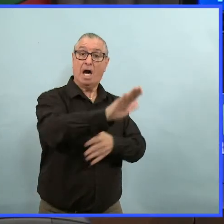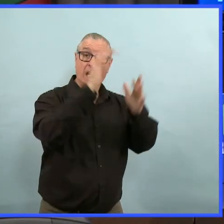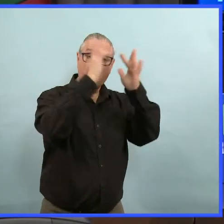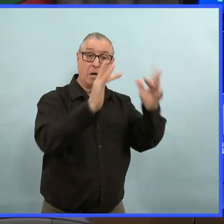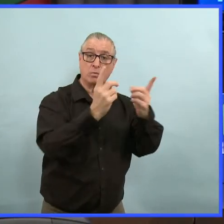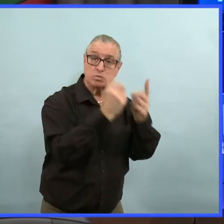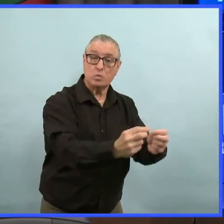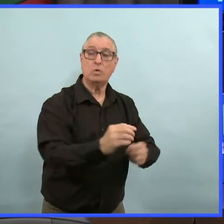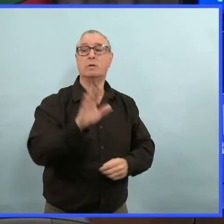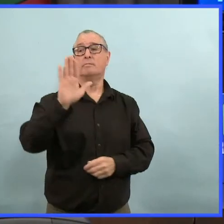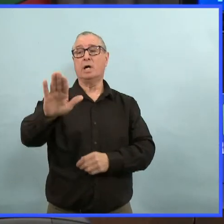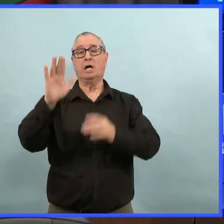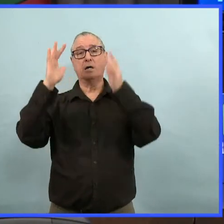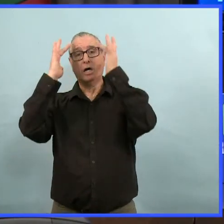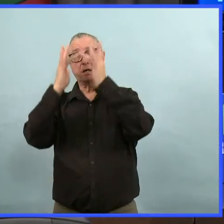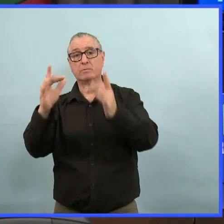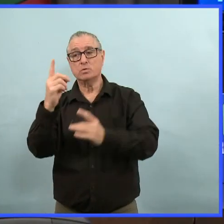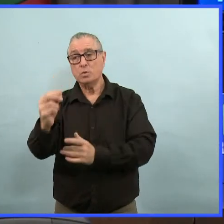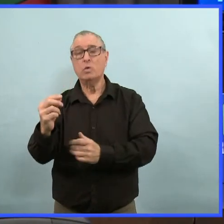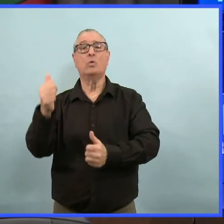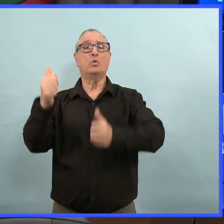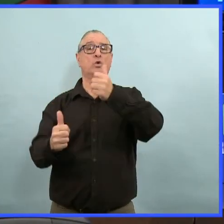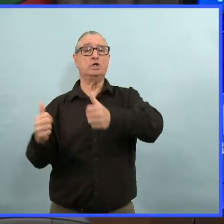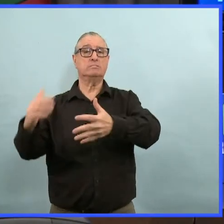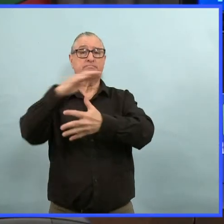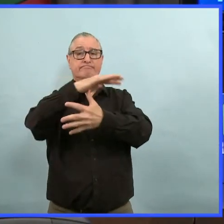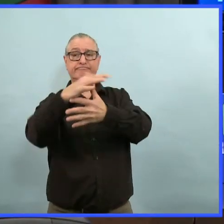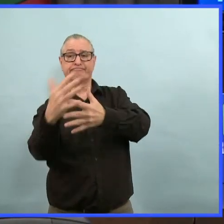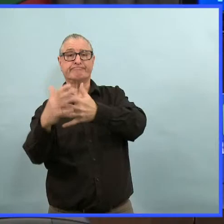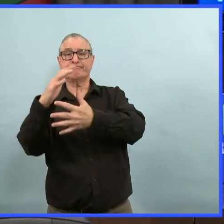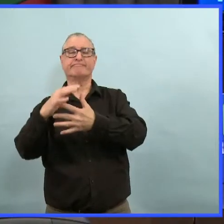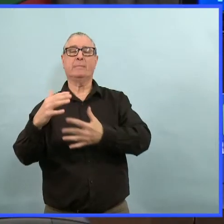so a little bit premature for me to be able to answer that question right now thank you